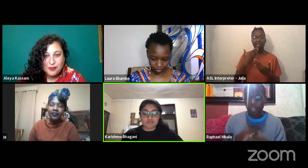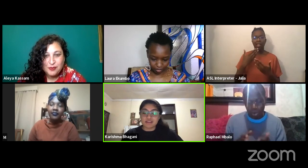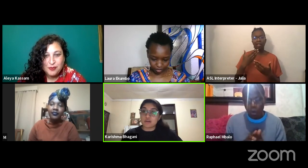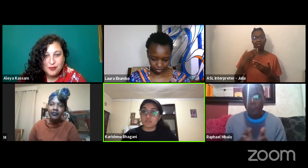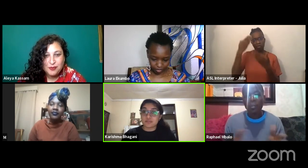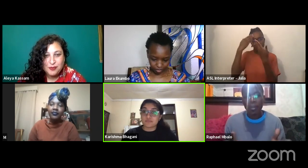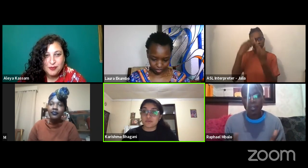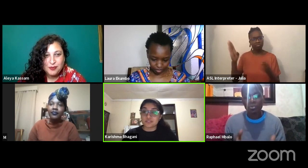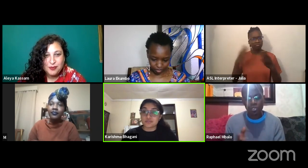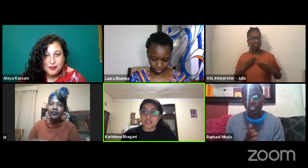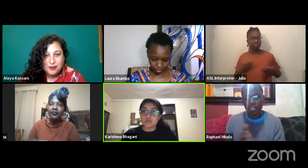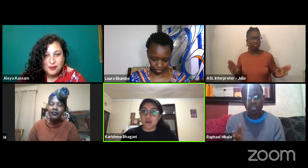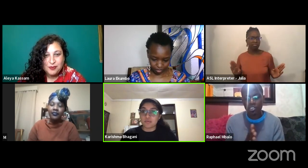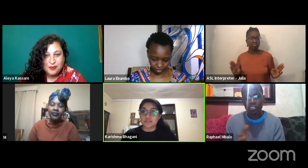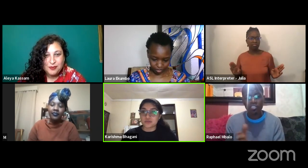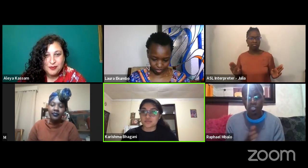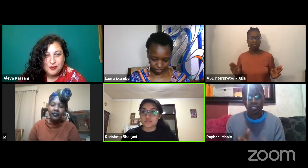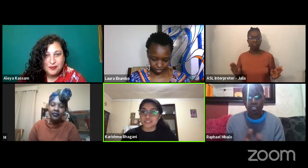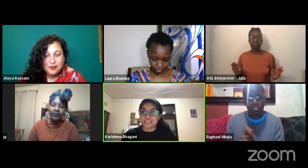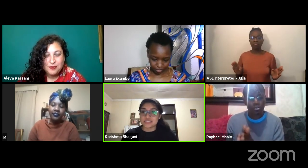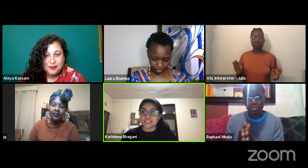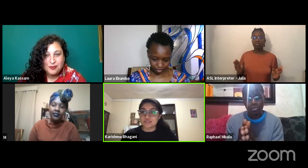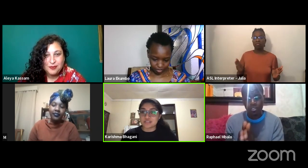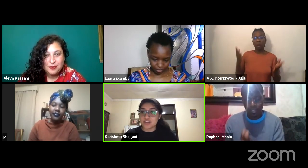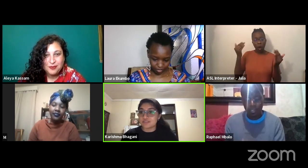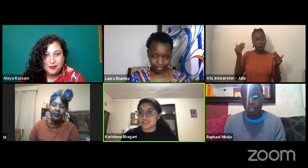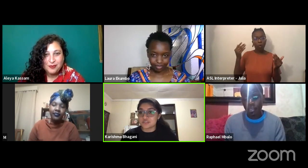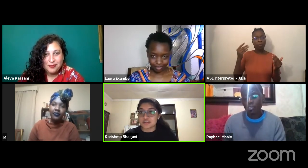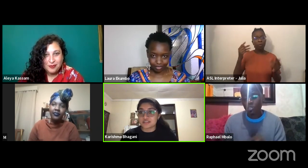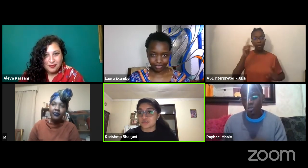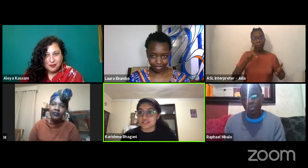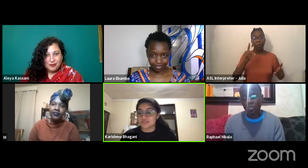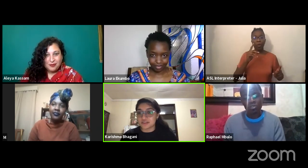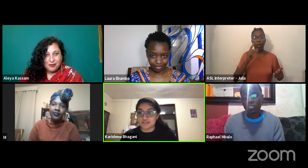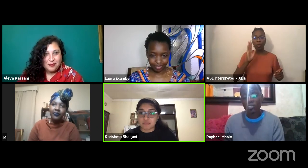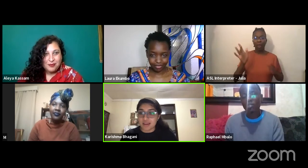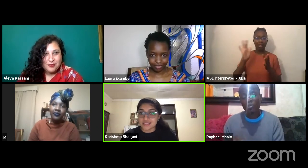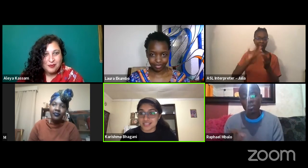I really hope that folks do take you up on this opportunity and reach out and share stories of their grandmas